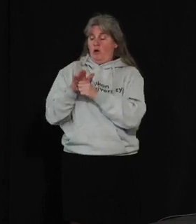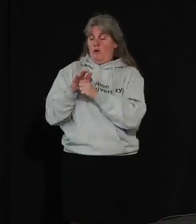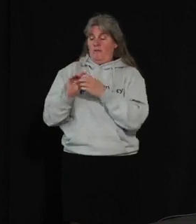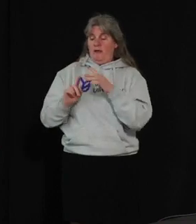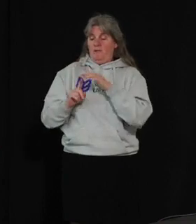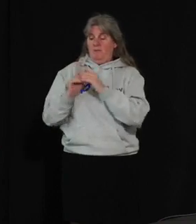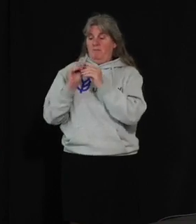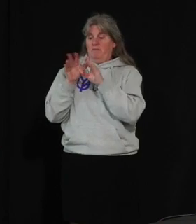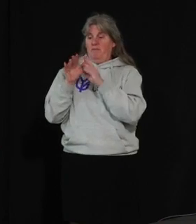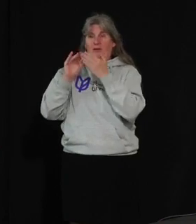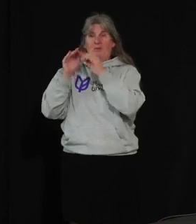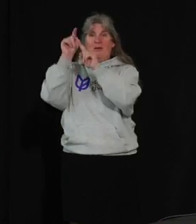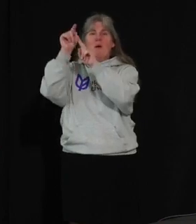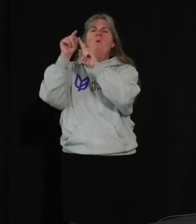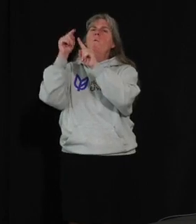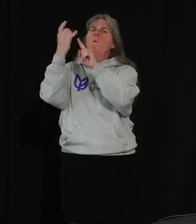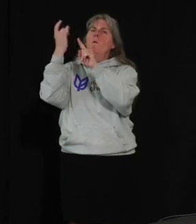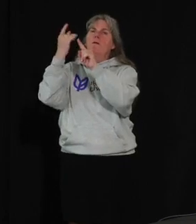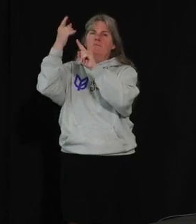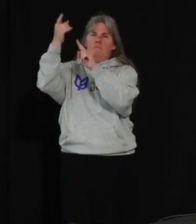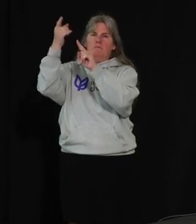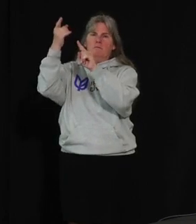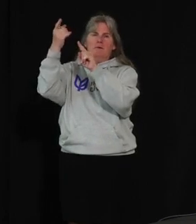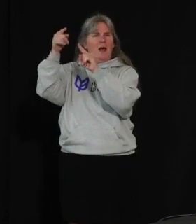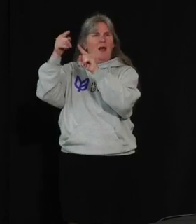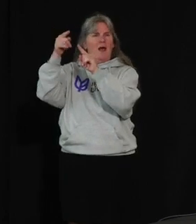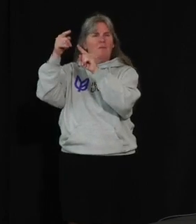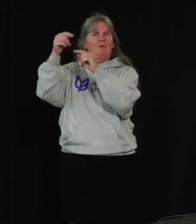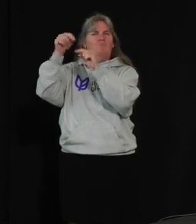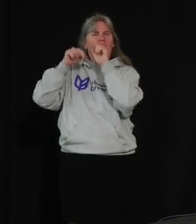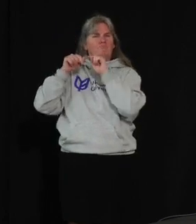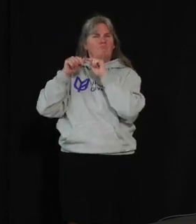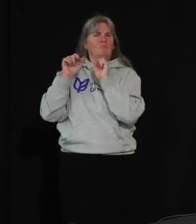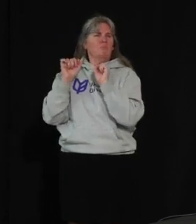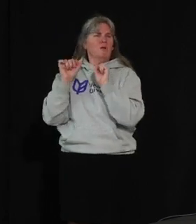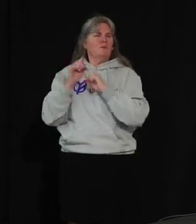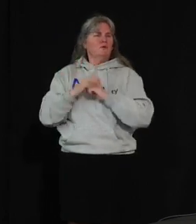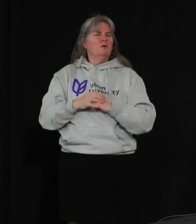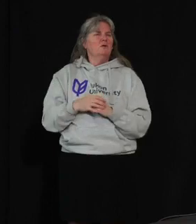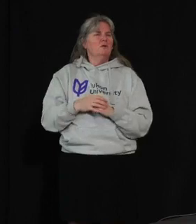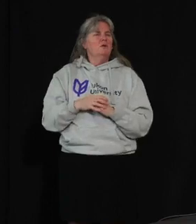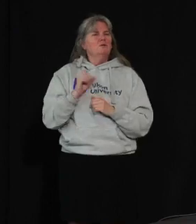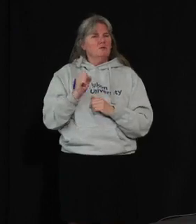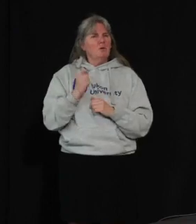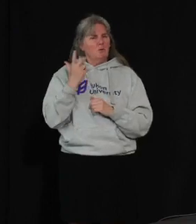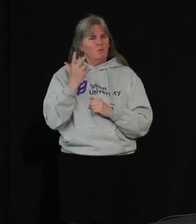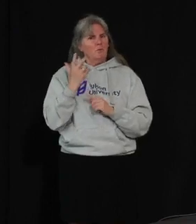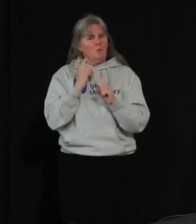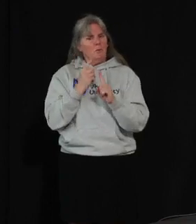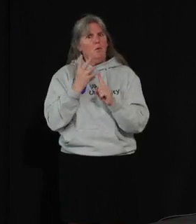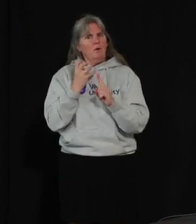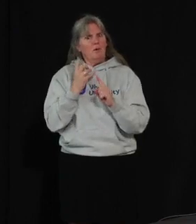these are the measures that would make us either pause for have to go back. Clearly we are trying to broker